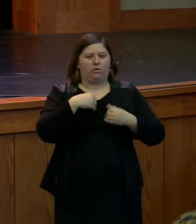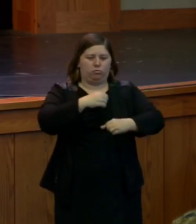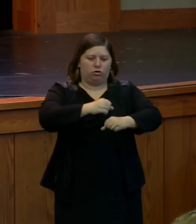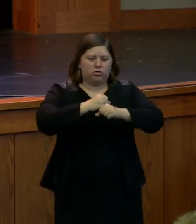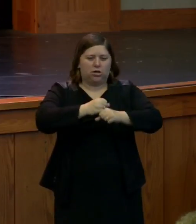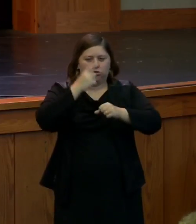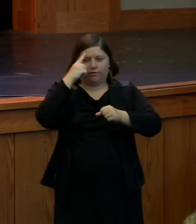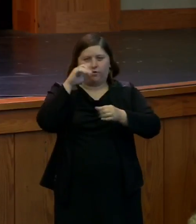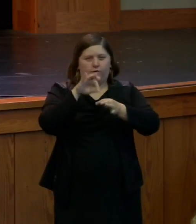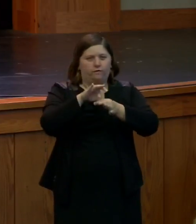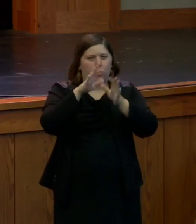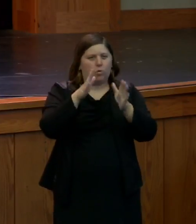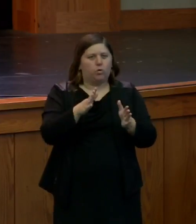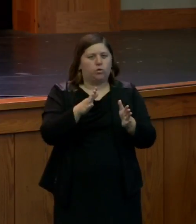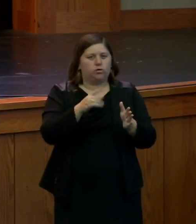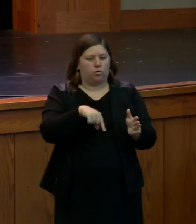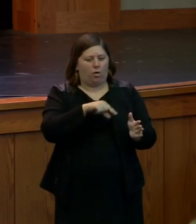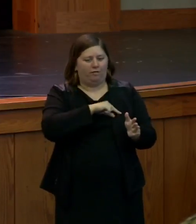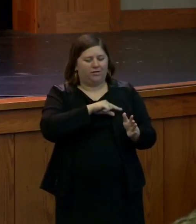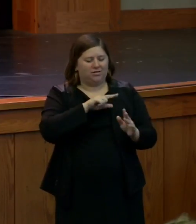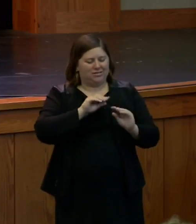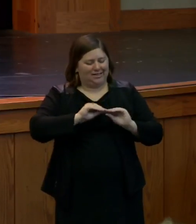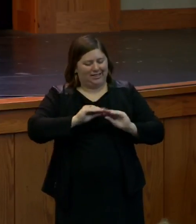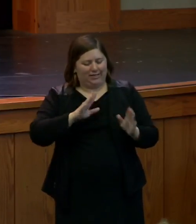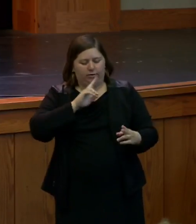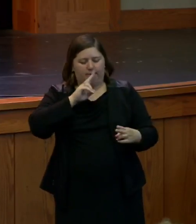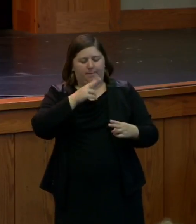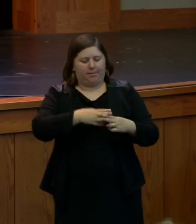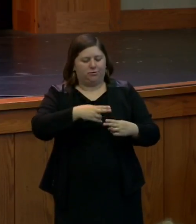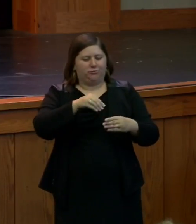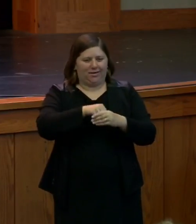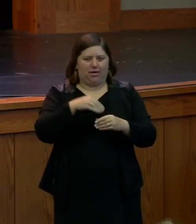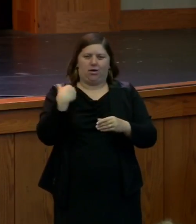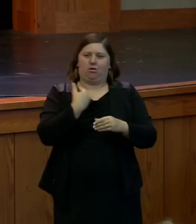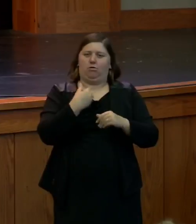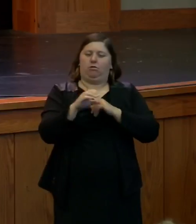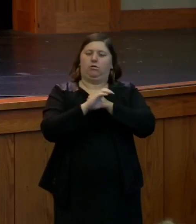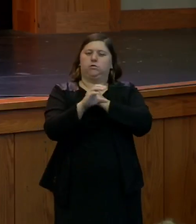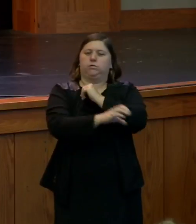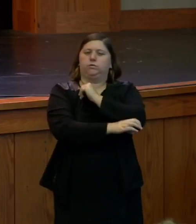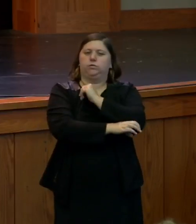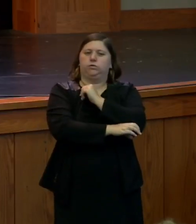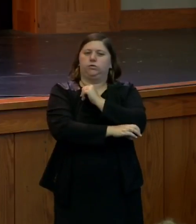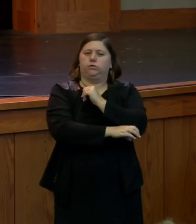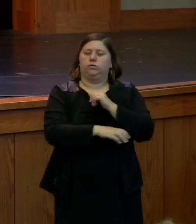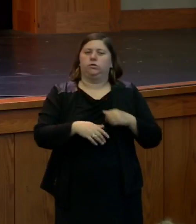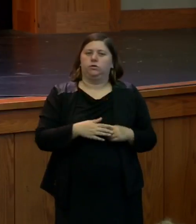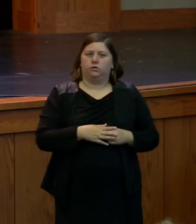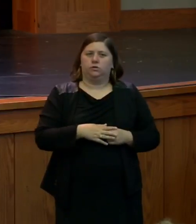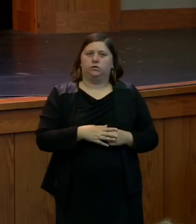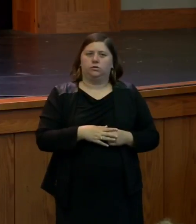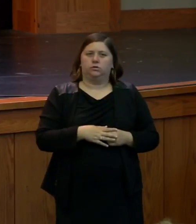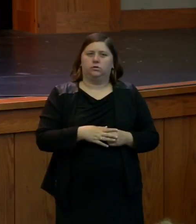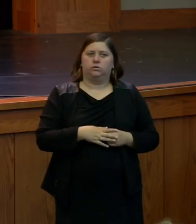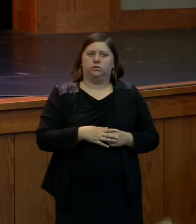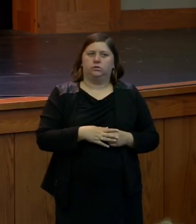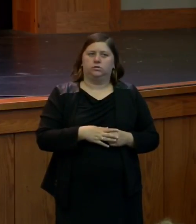WE NEED VOTER QUALIFICATIONS EXPLICITLY MENTIONED IN OUR CONSTITUTION. FOR BEING A STATE CREATED ON THESE THREE PRINCIPLES I WOULD